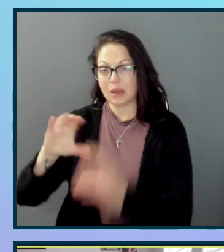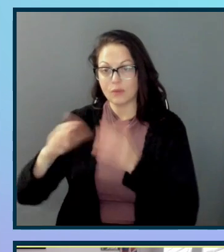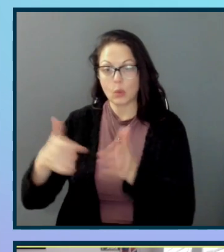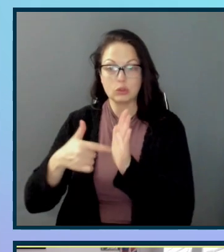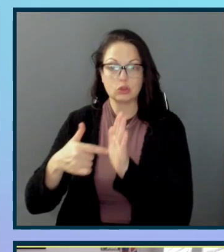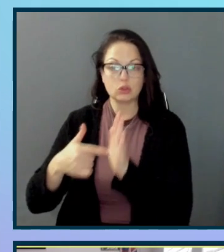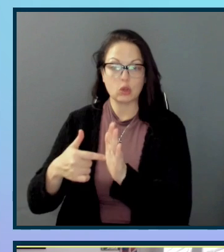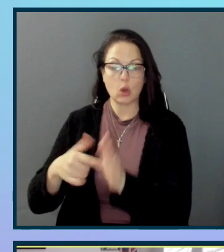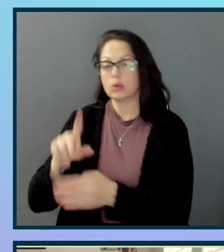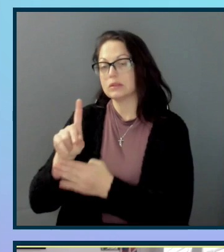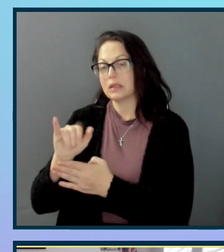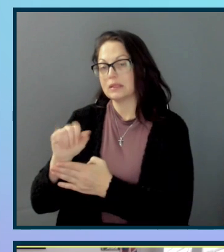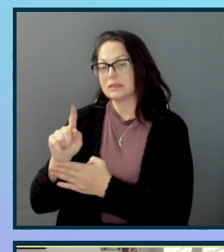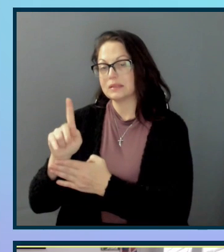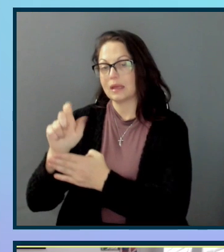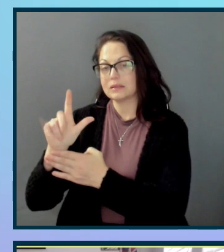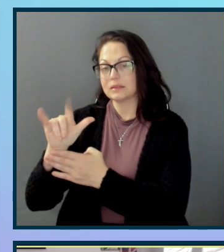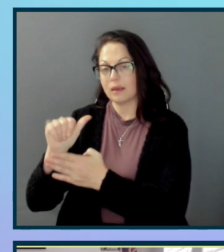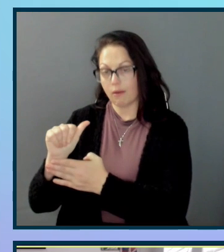This comes from a Yale study in 2021.